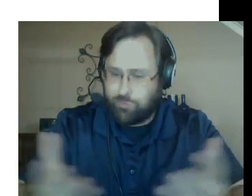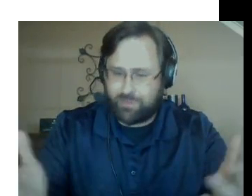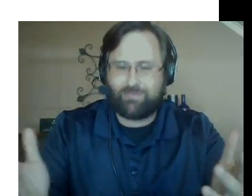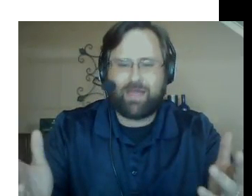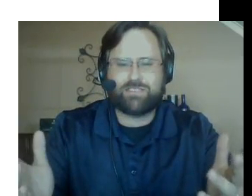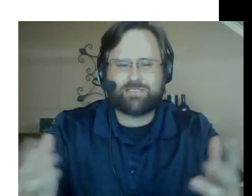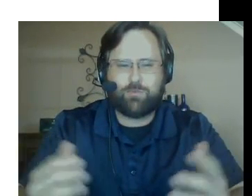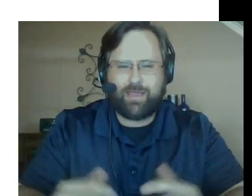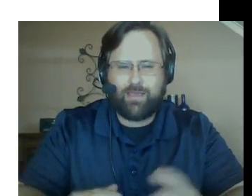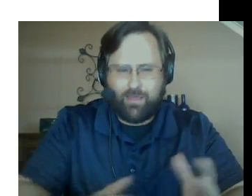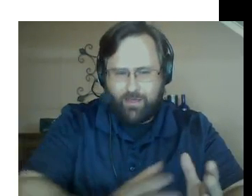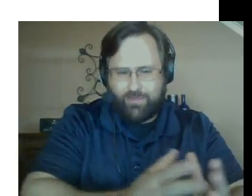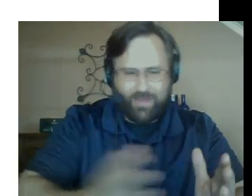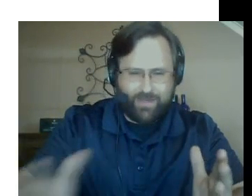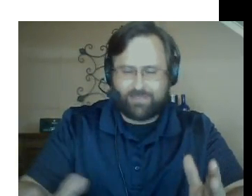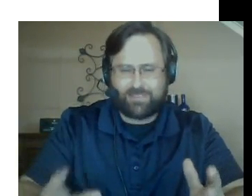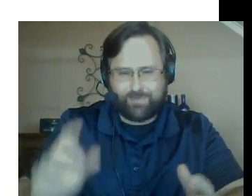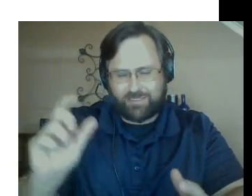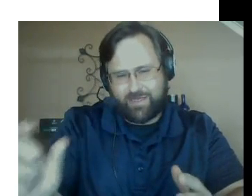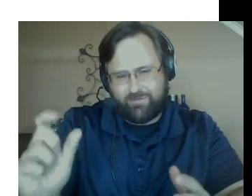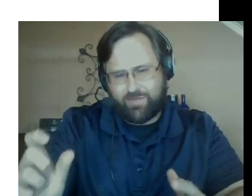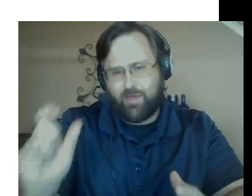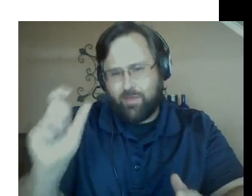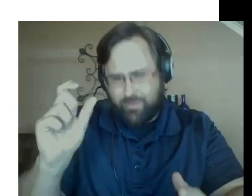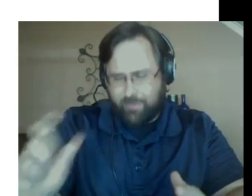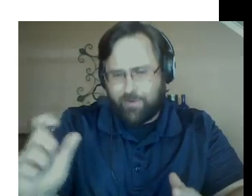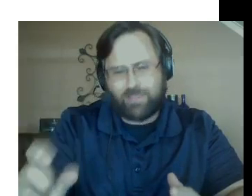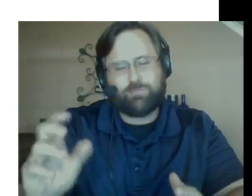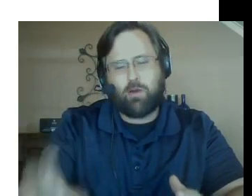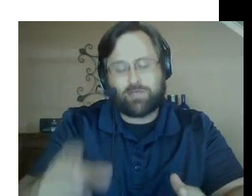you can leave that just the way that it is especially if that Mary is